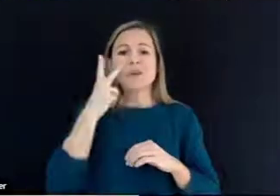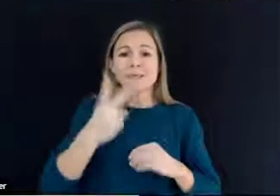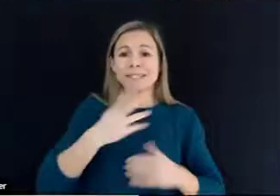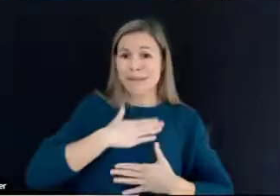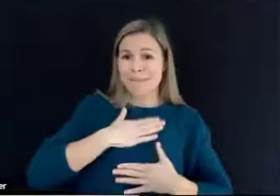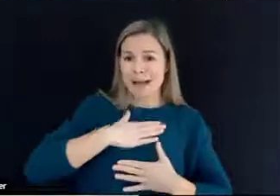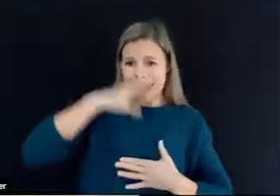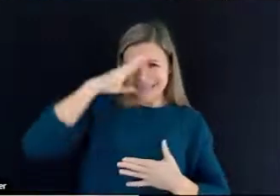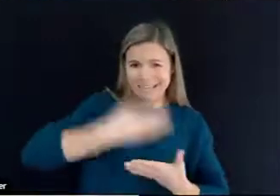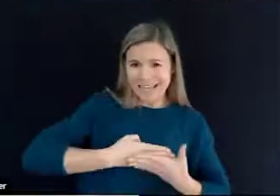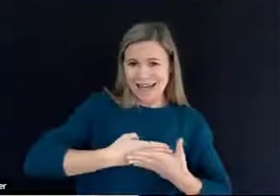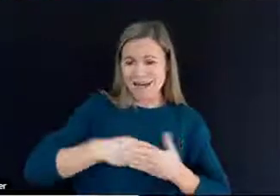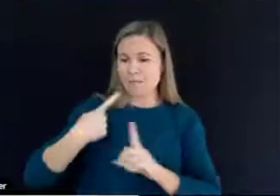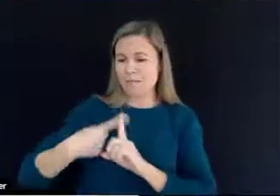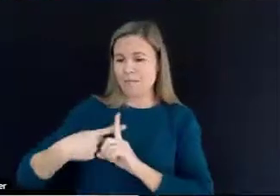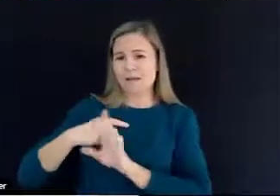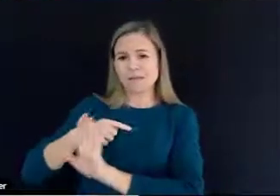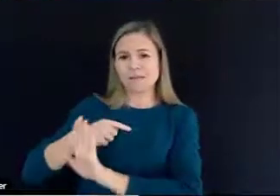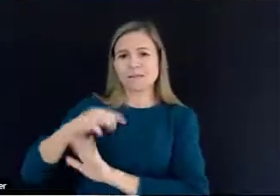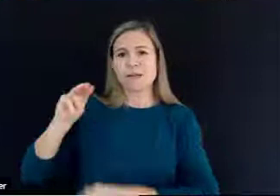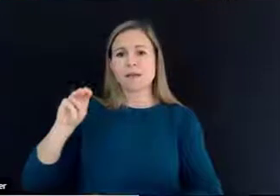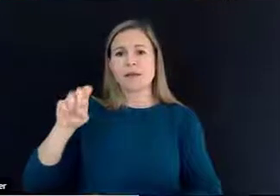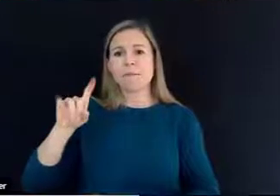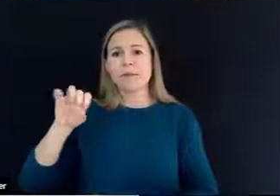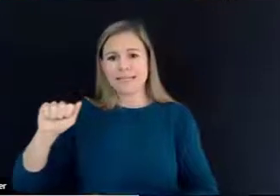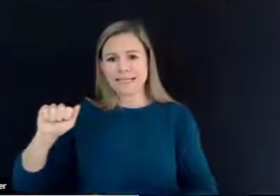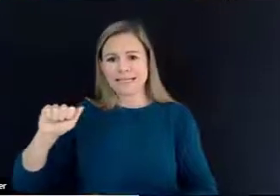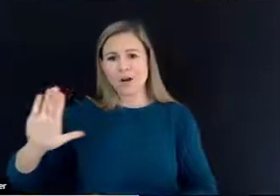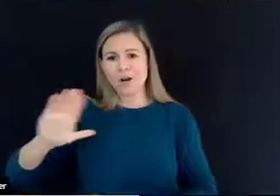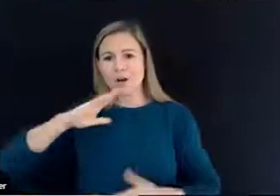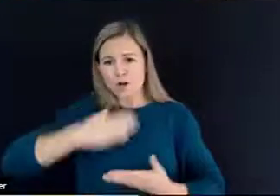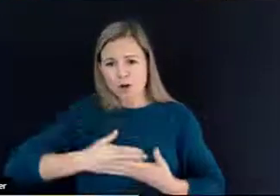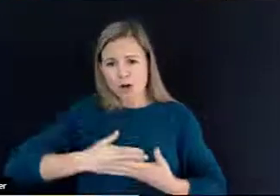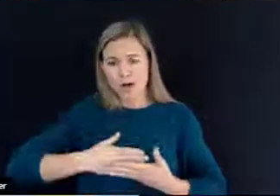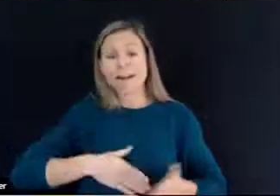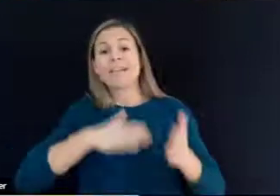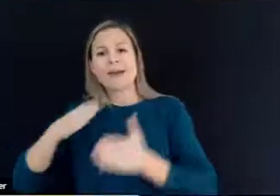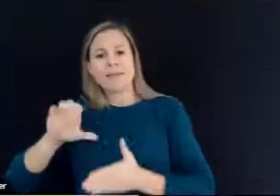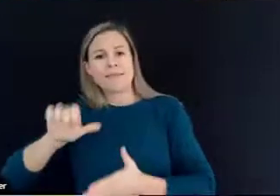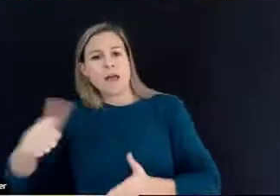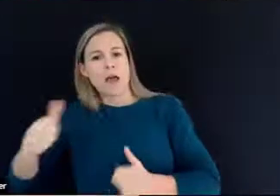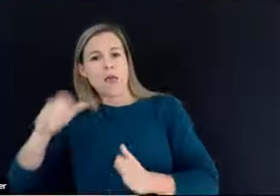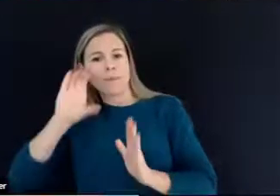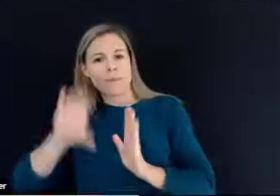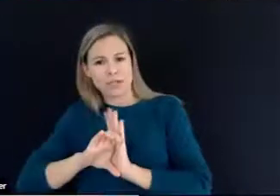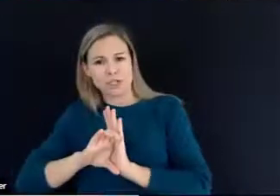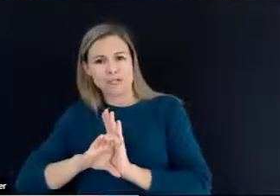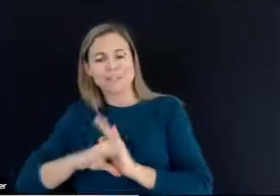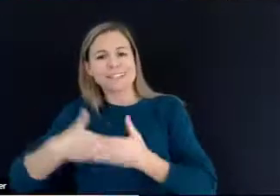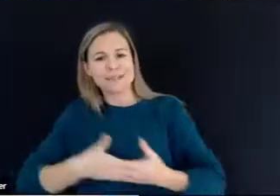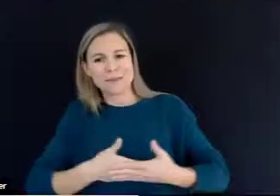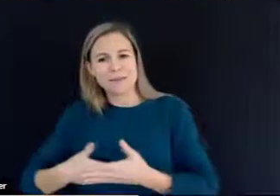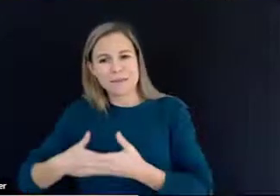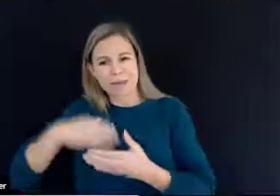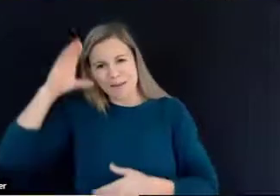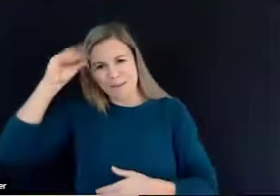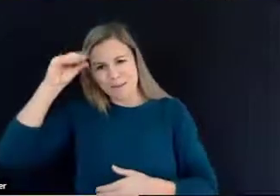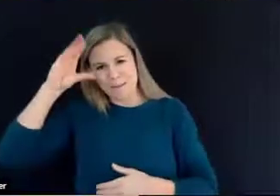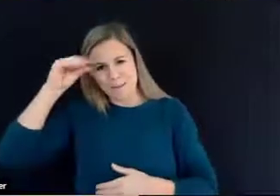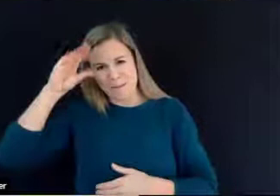and you're also going to see a little baby boy and his name is Ilan, and he passed away from this disease